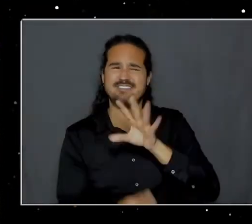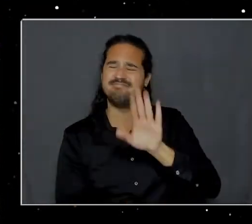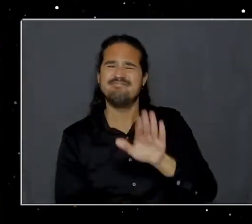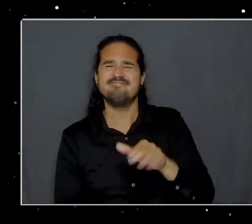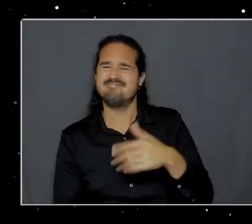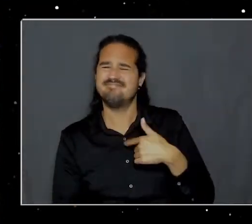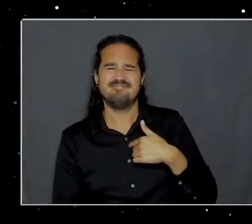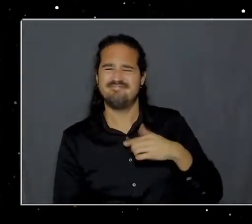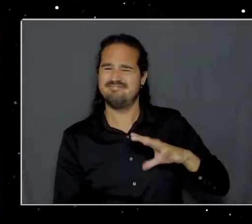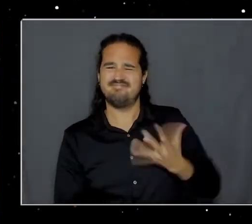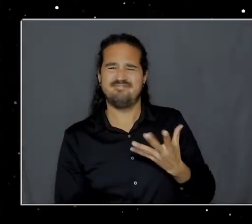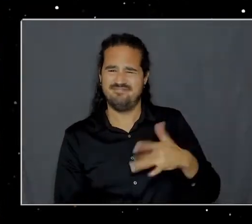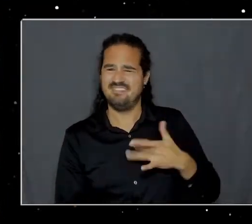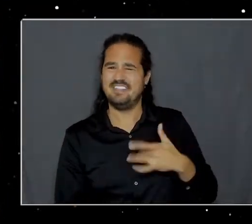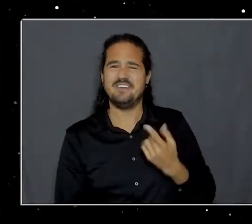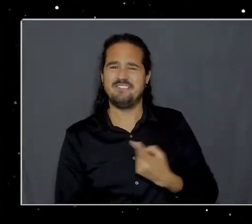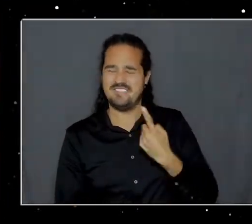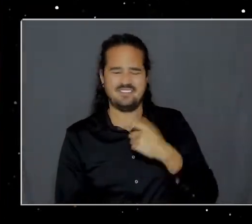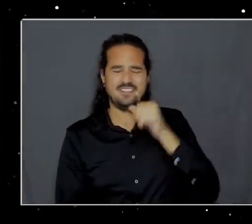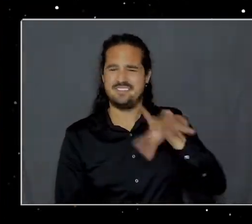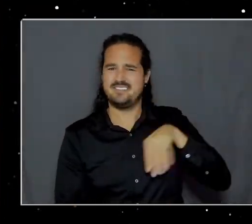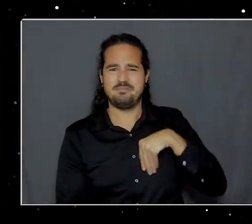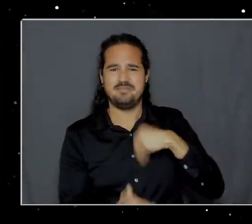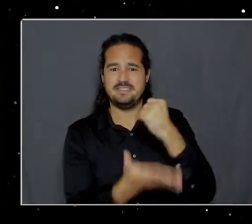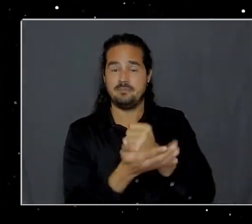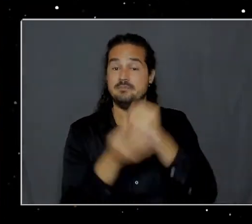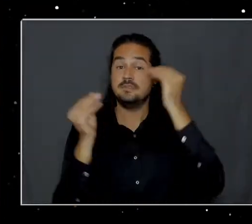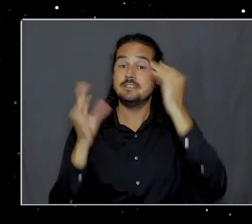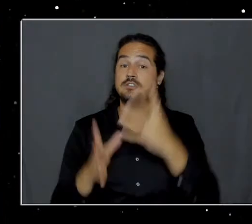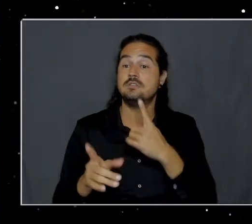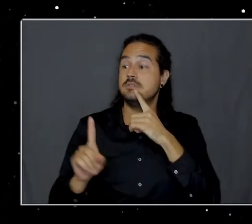TEACHER, "YEAH, I AM OFFENDED BY THAT; THAT'S NOT ALL RIGHT," AND